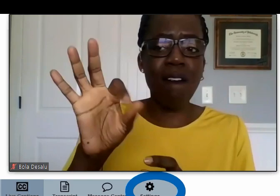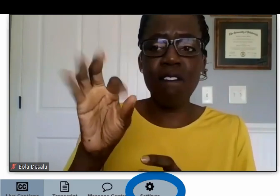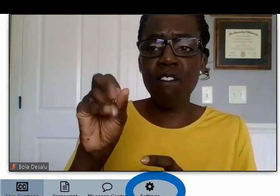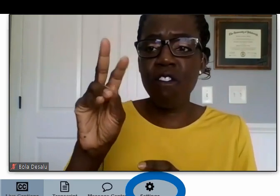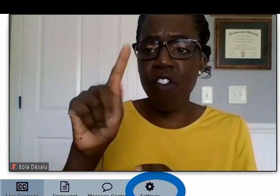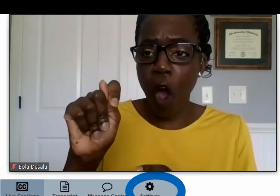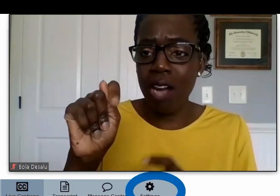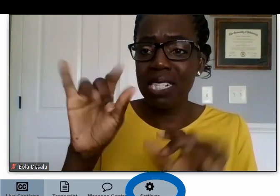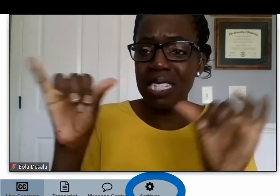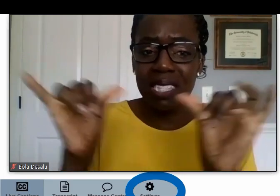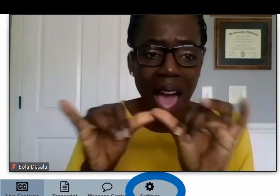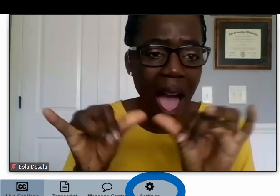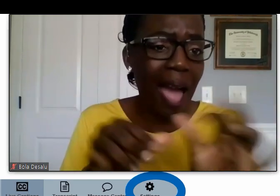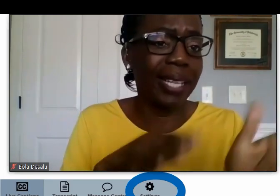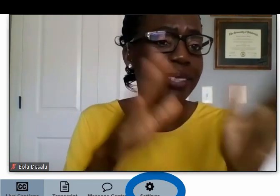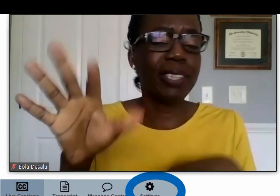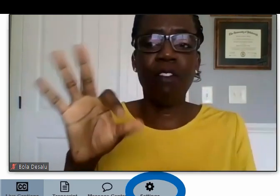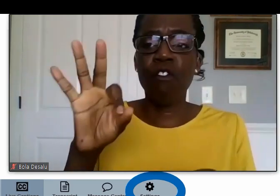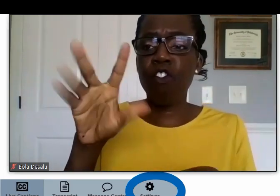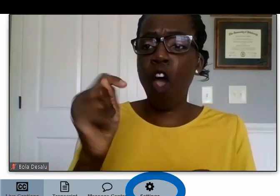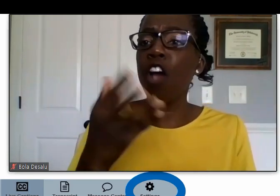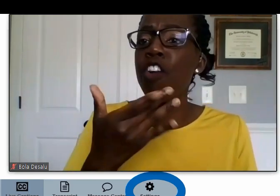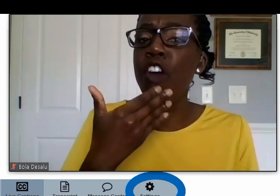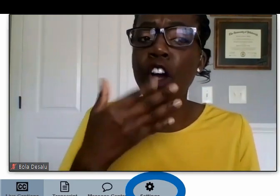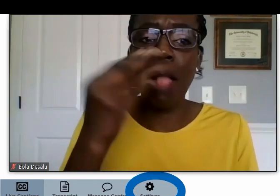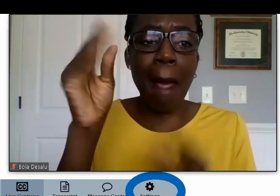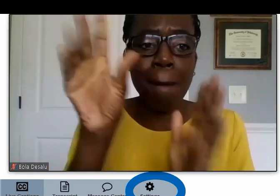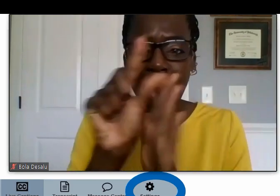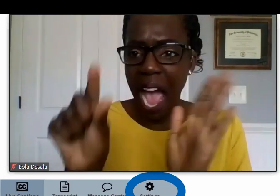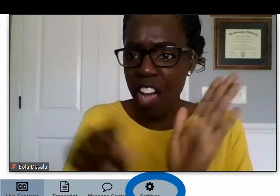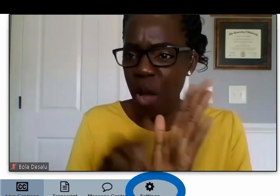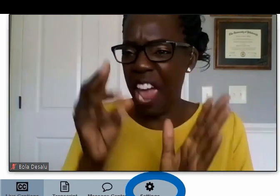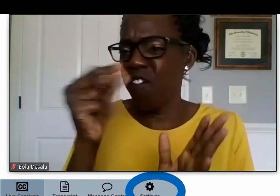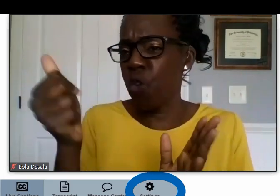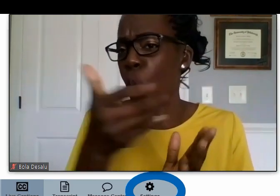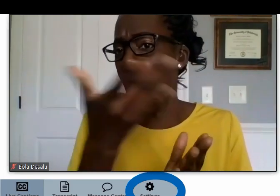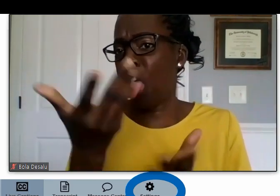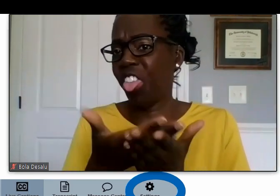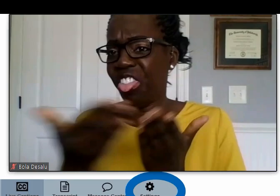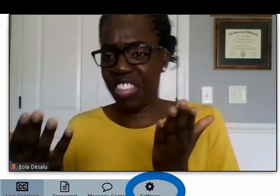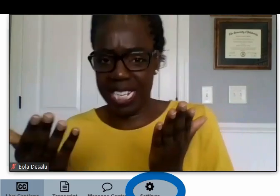Modifications in the style, the font size, the color, the background color